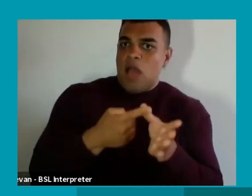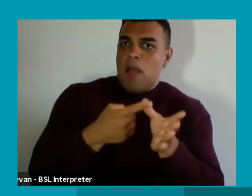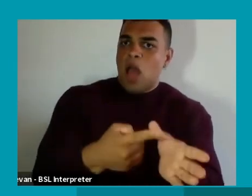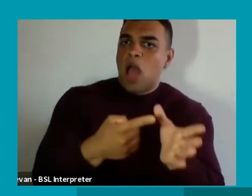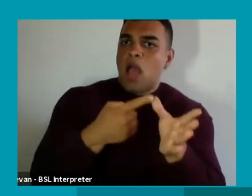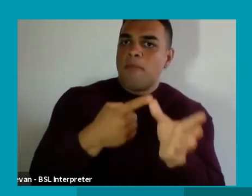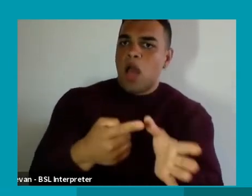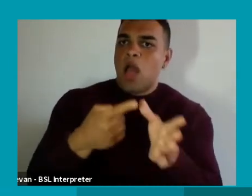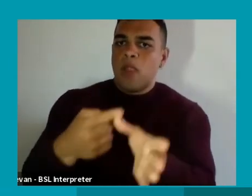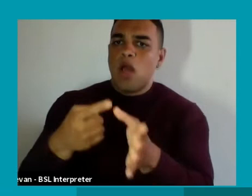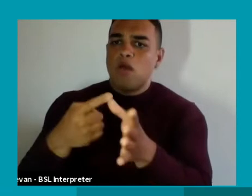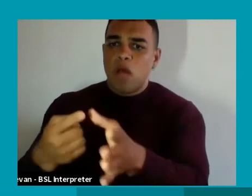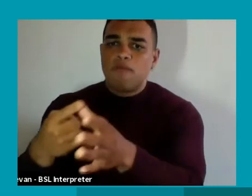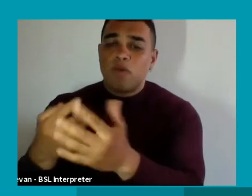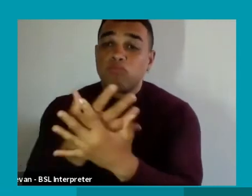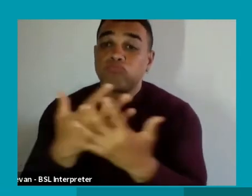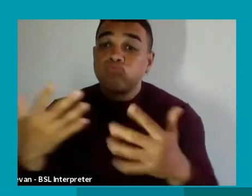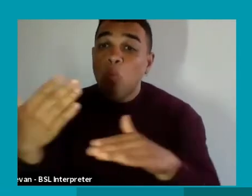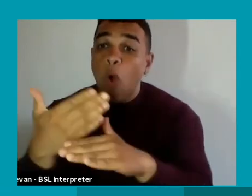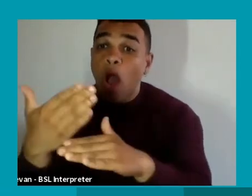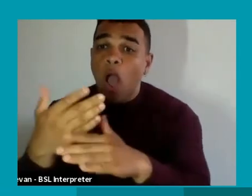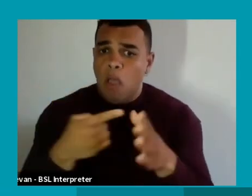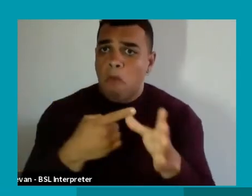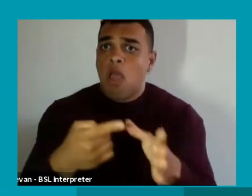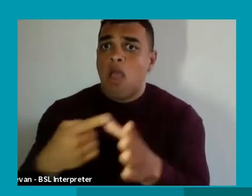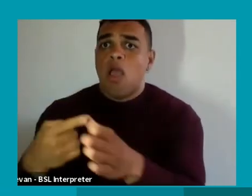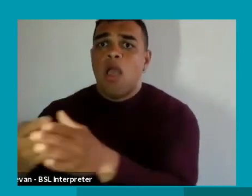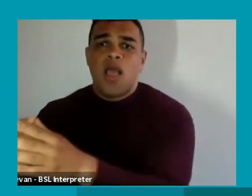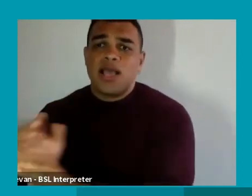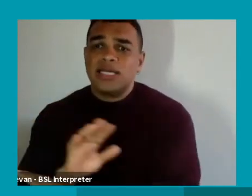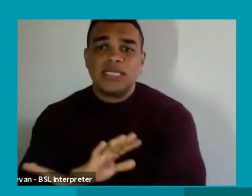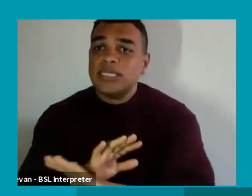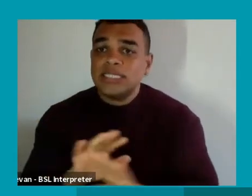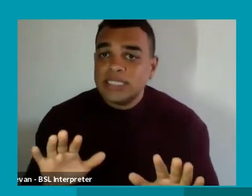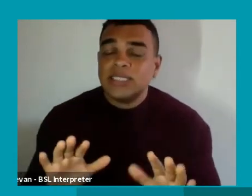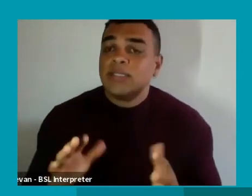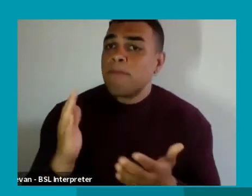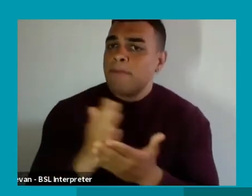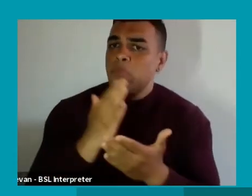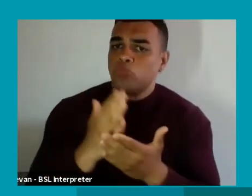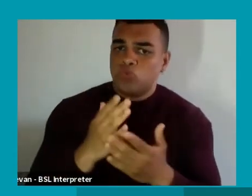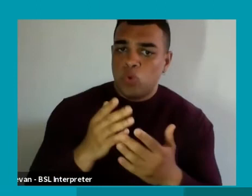really is to spend time reviewing your position description and also the person specification.